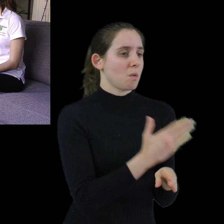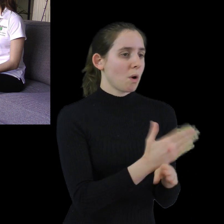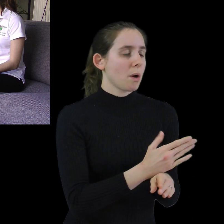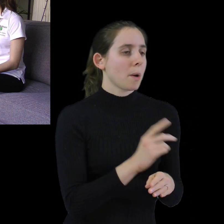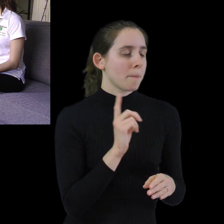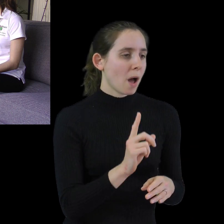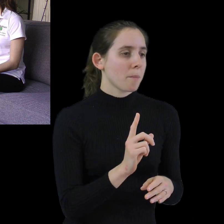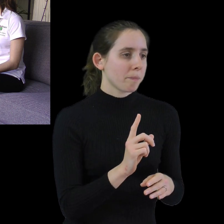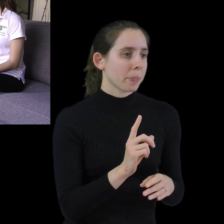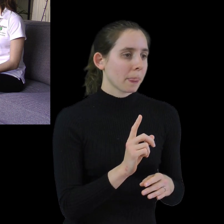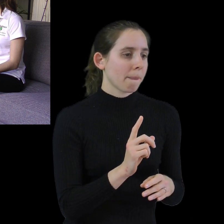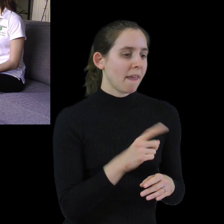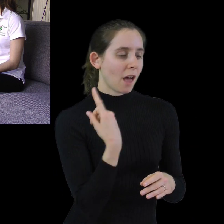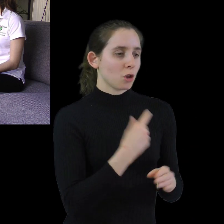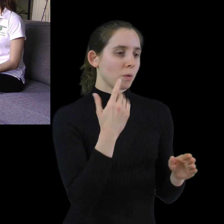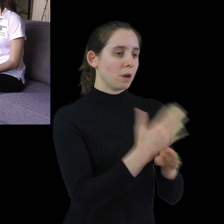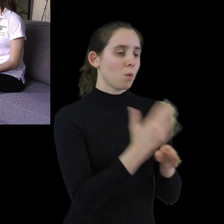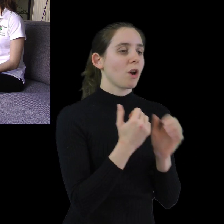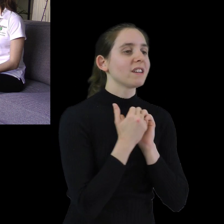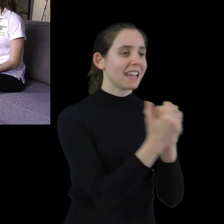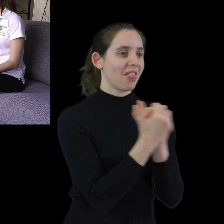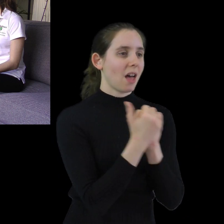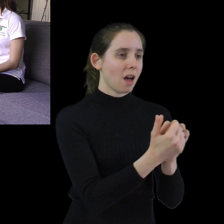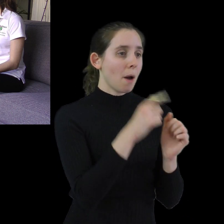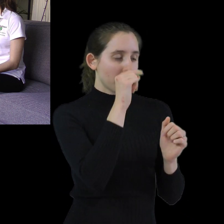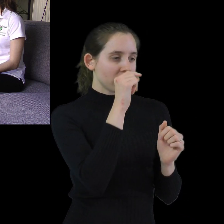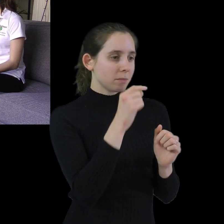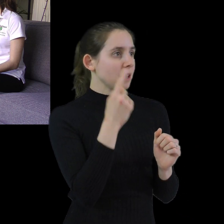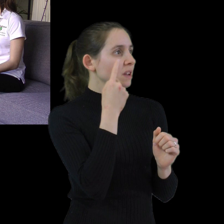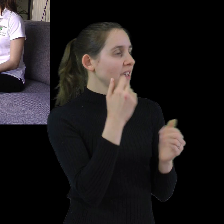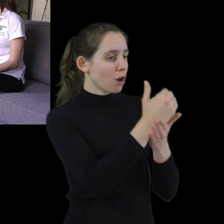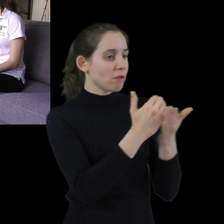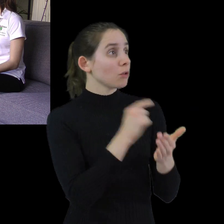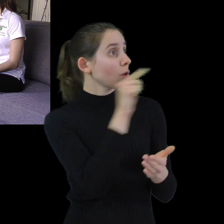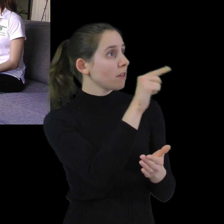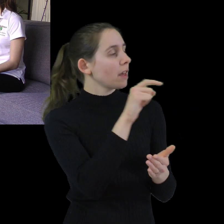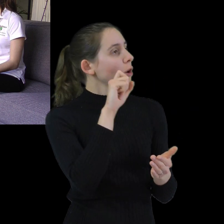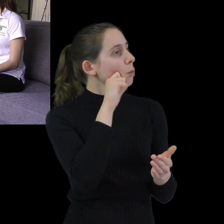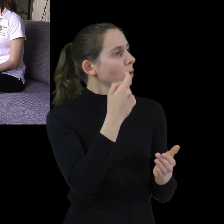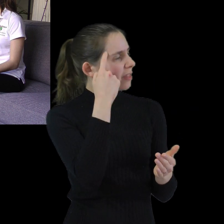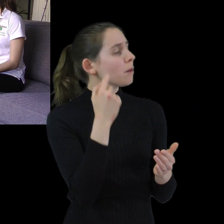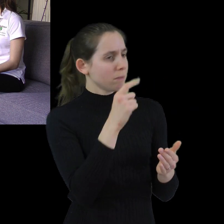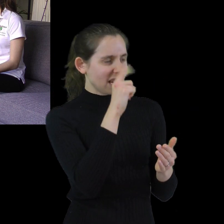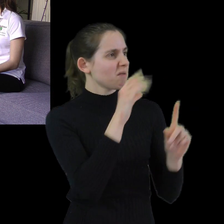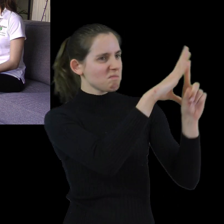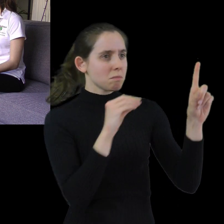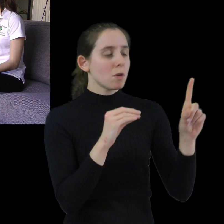but, you know, as we work together there might be a resource over here, "Oh we can use that," or resources that we've